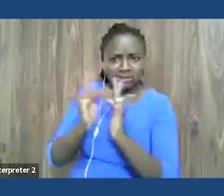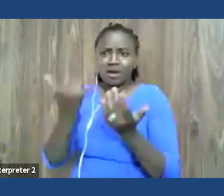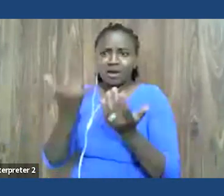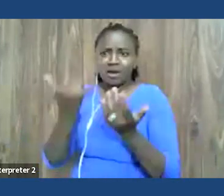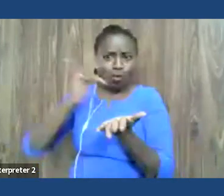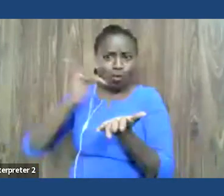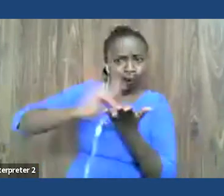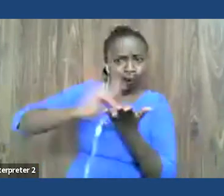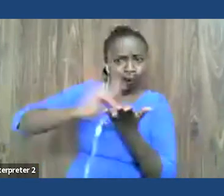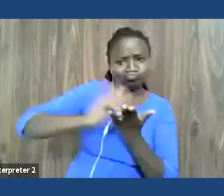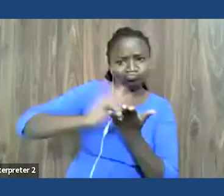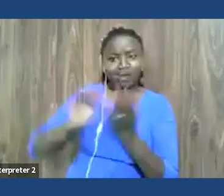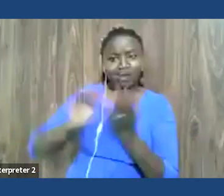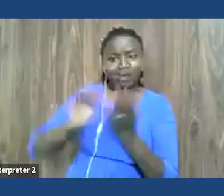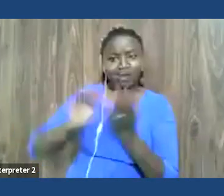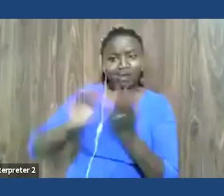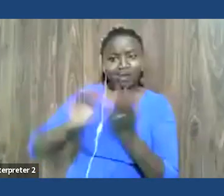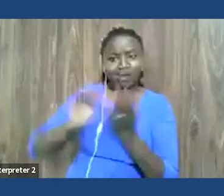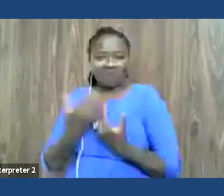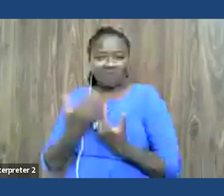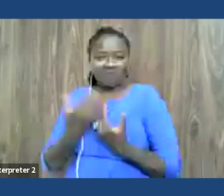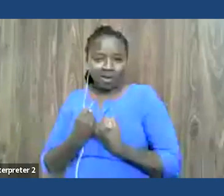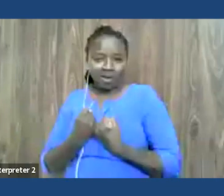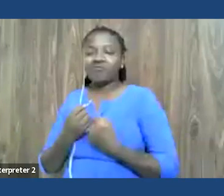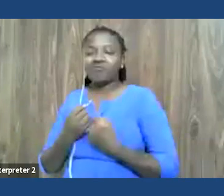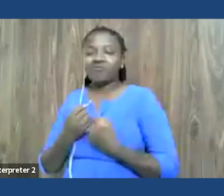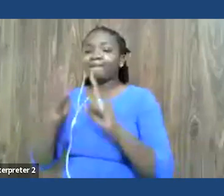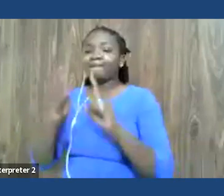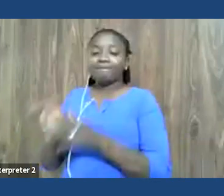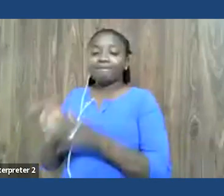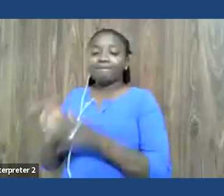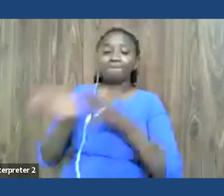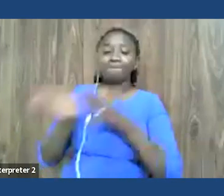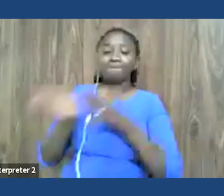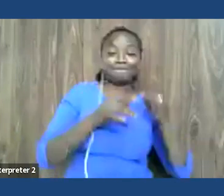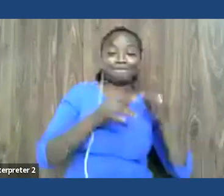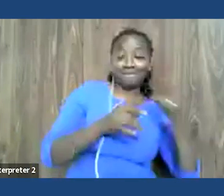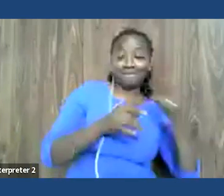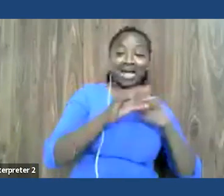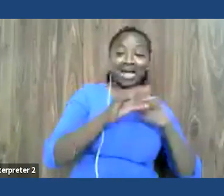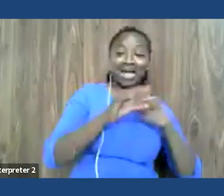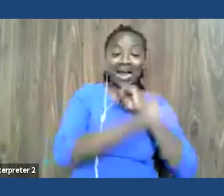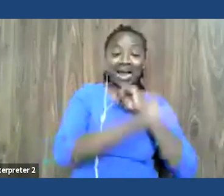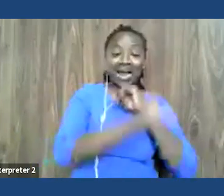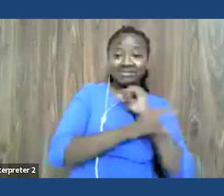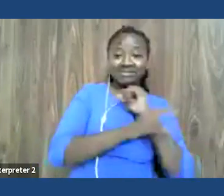We see in developing nations we're able to leap frog some of the challenges and go straight